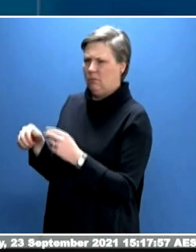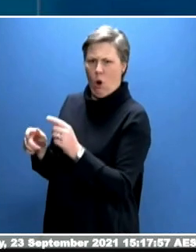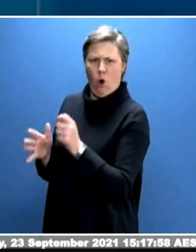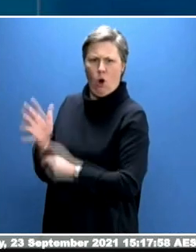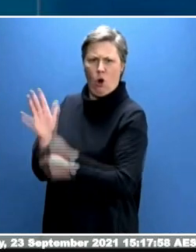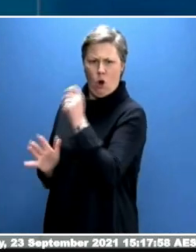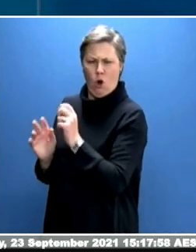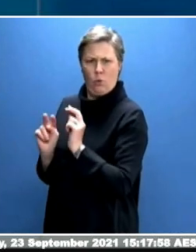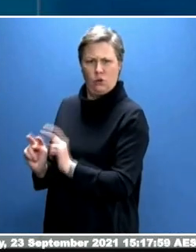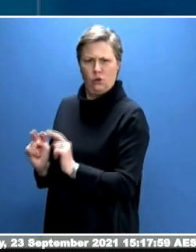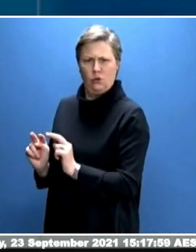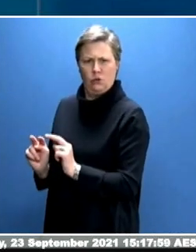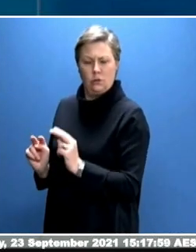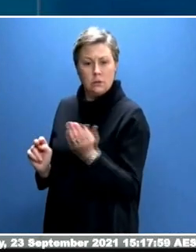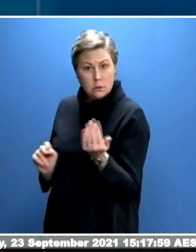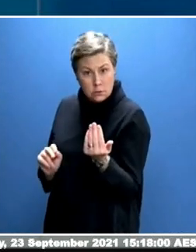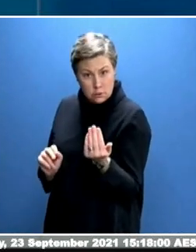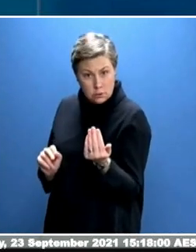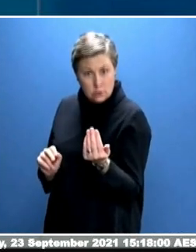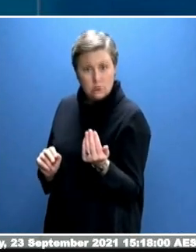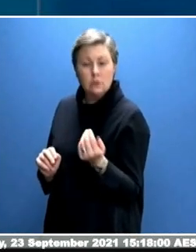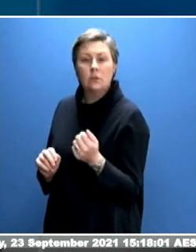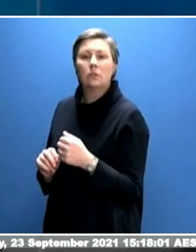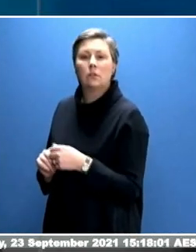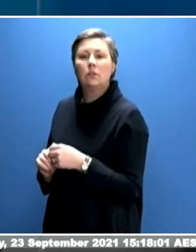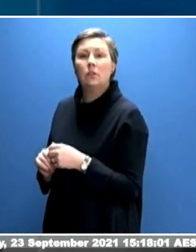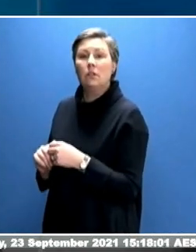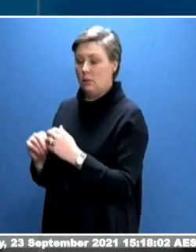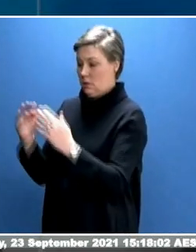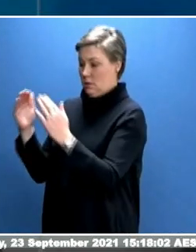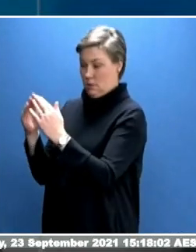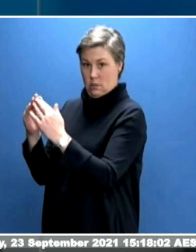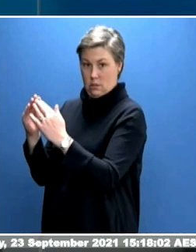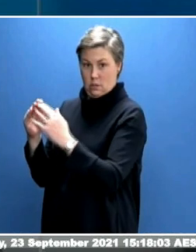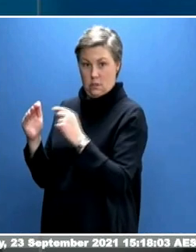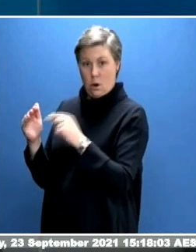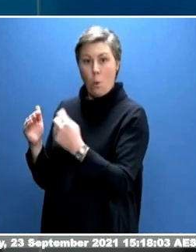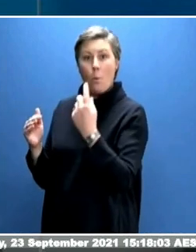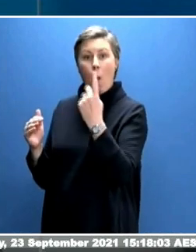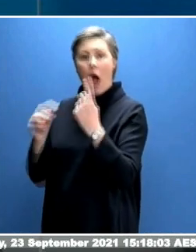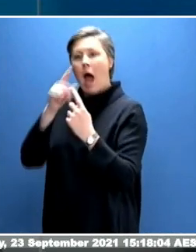Do finish your answer, Ms Kerr. Yes, so one young person can come and go, they can go into the